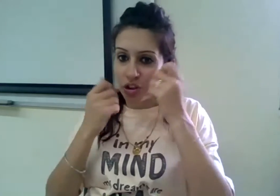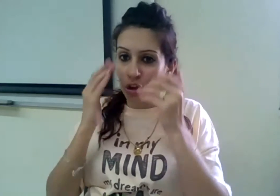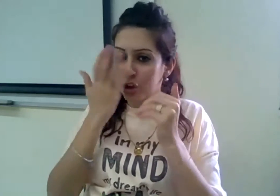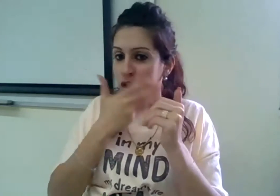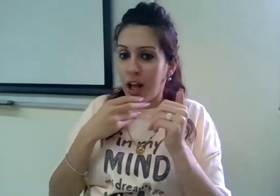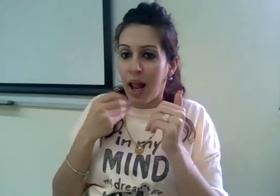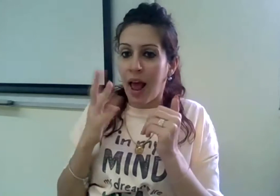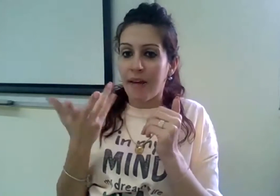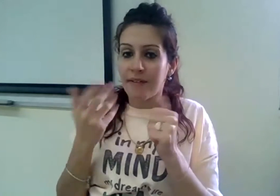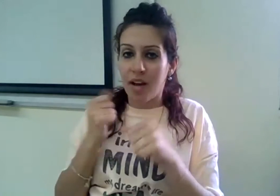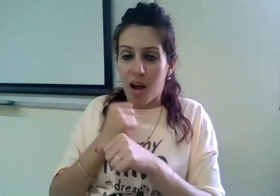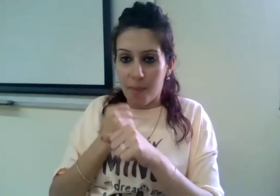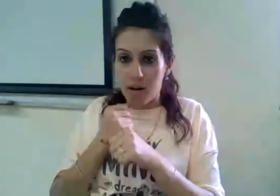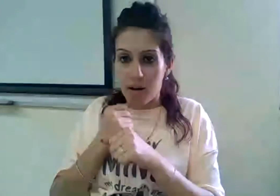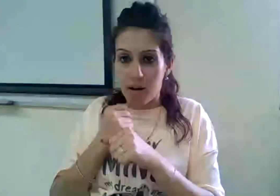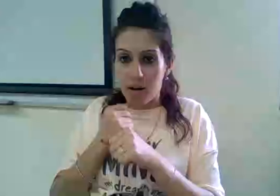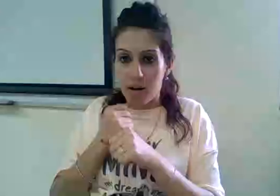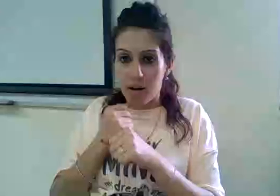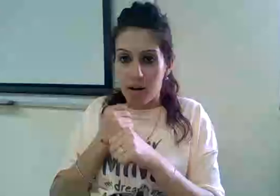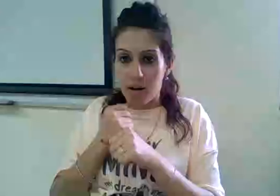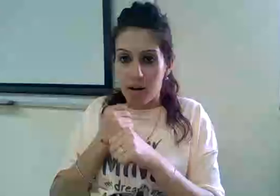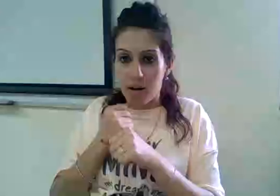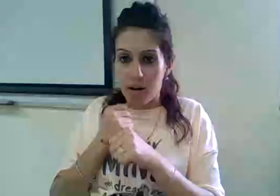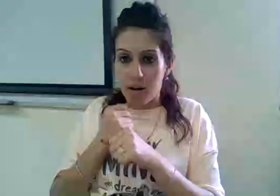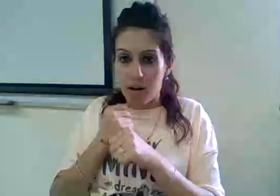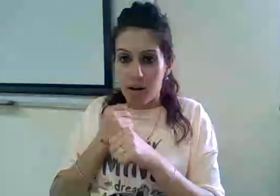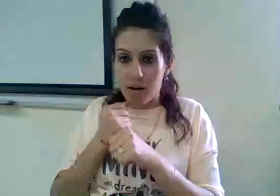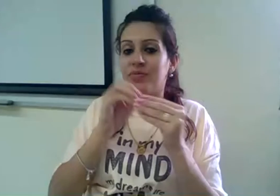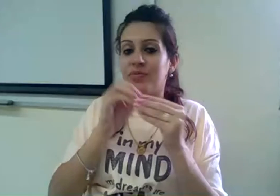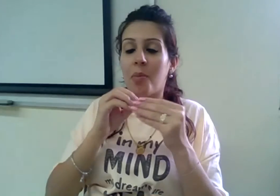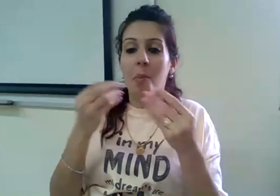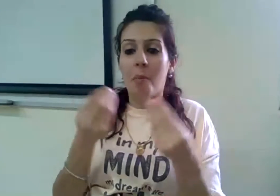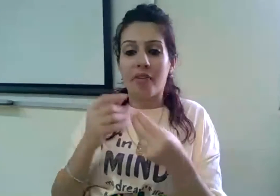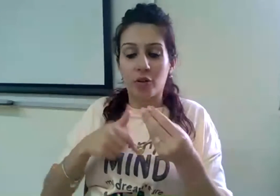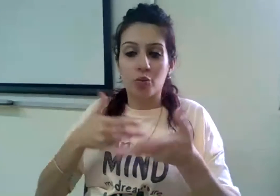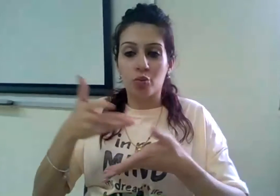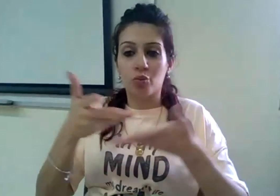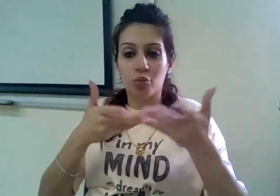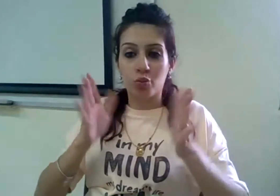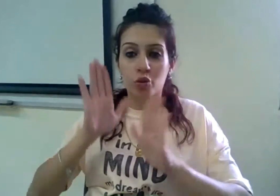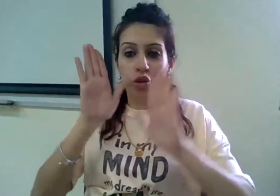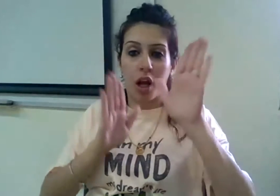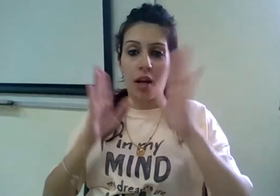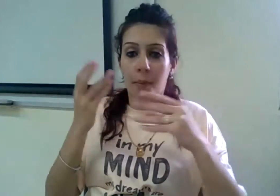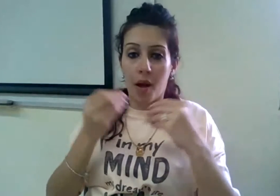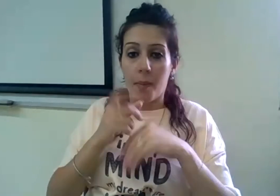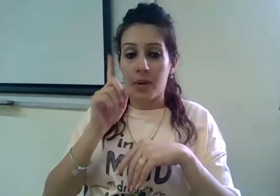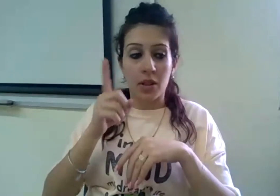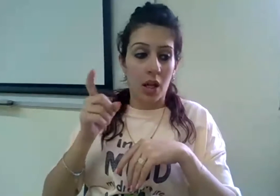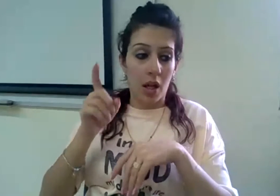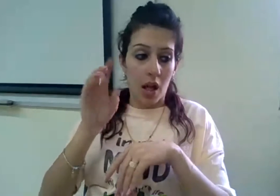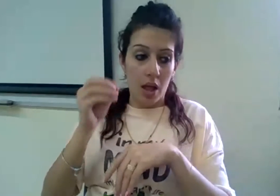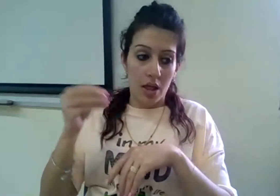And at times, the home becomes an extension of the school work. And this is, She mentions, that this is where